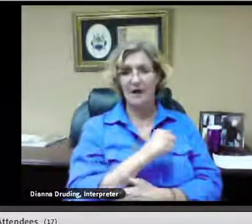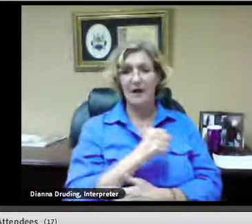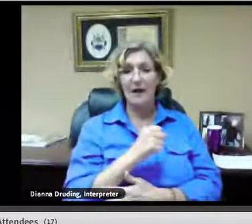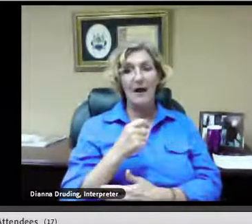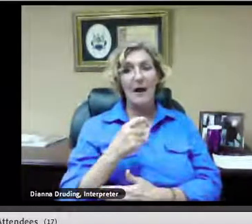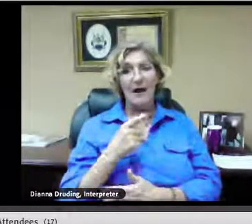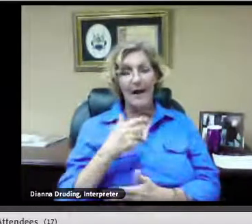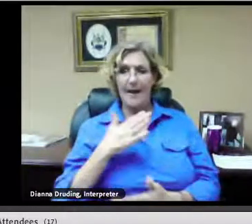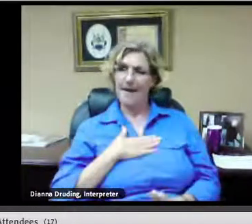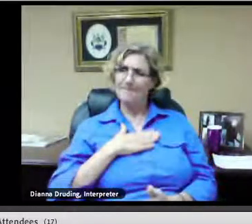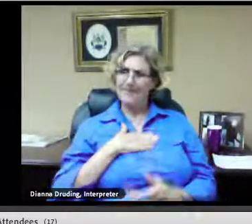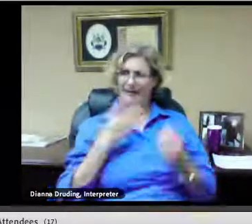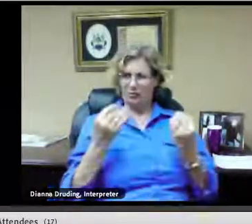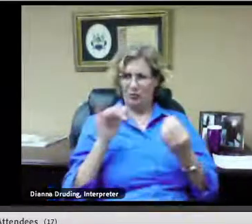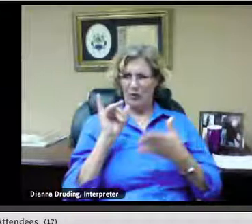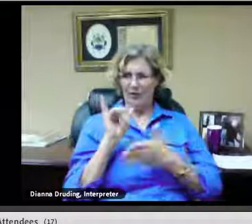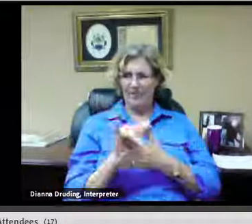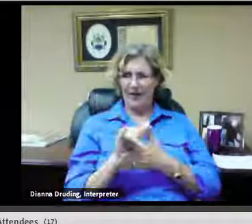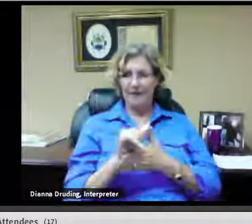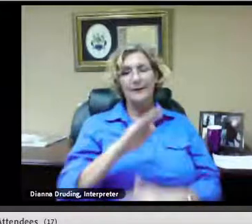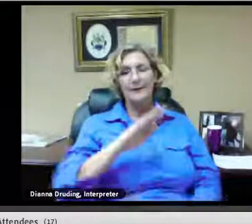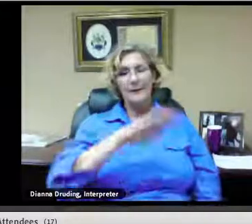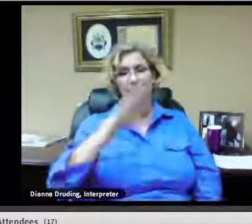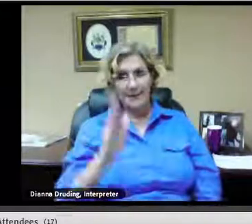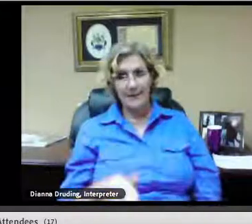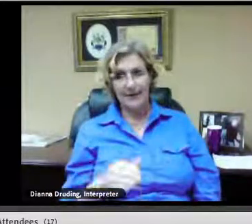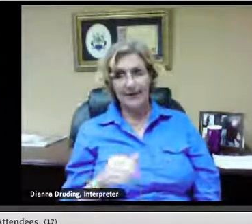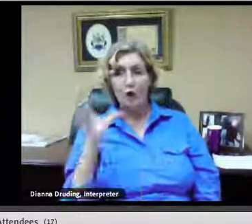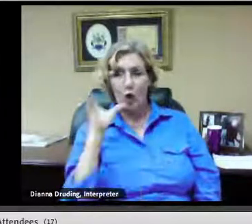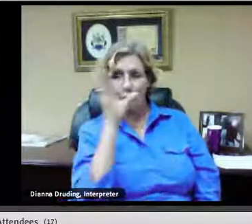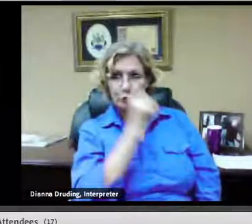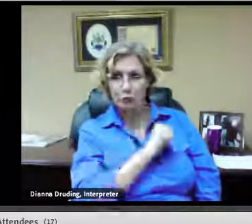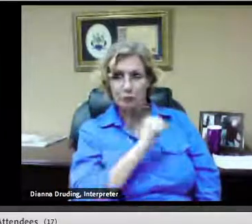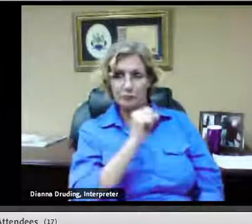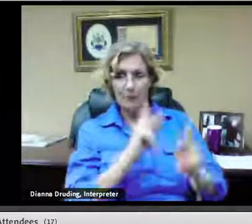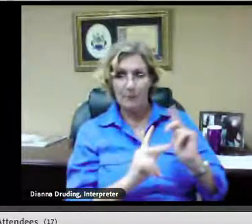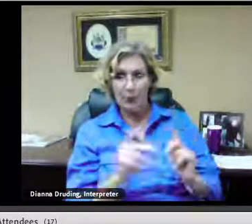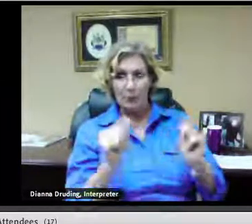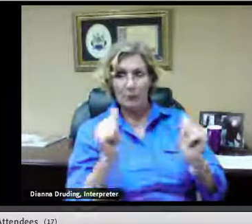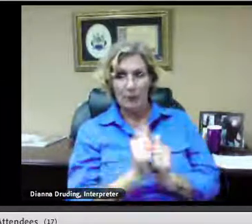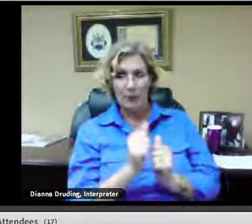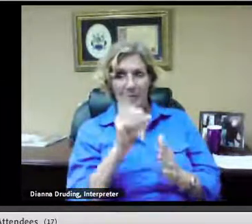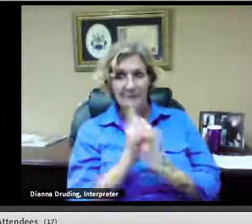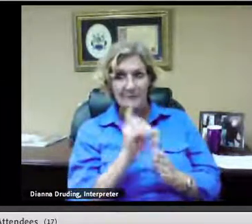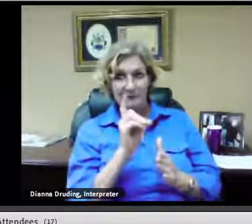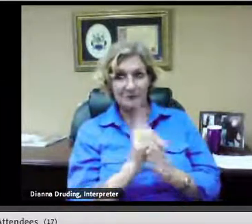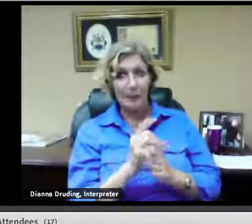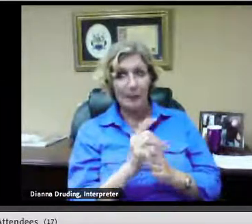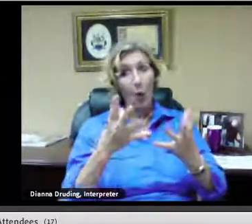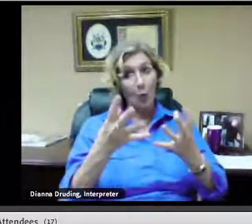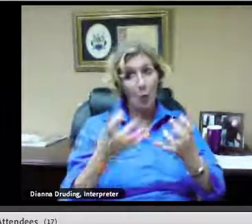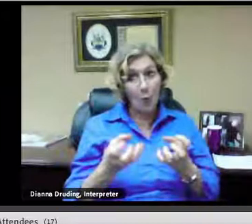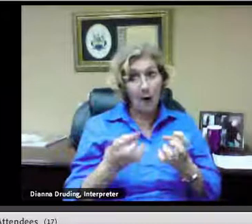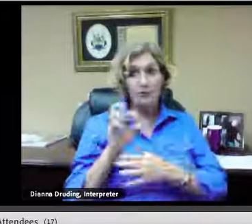either wants or requires your assistance. Okay? That could be connected to ableism and your perceptions of, "Oh, wow.